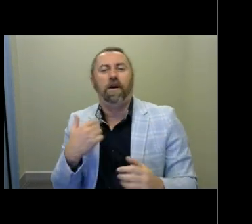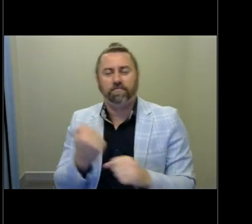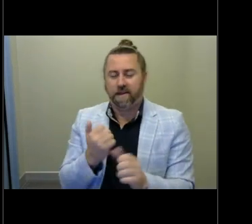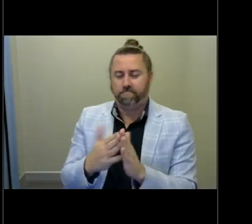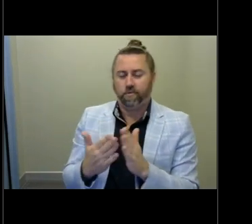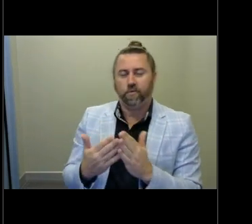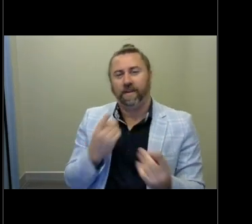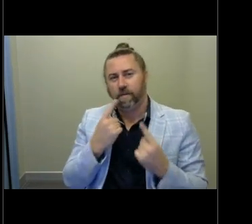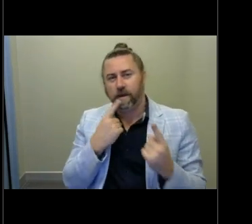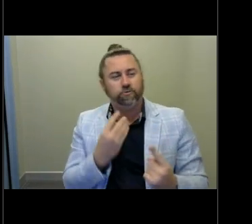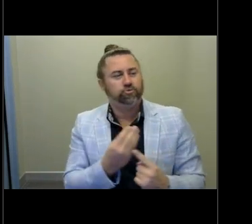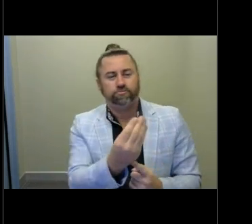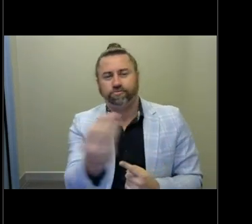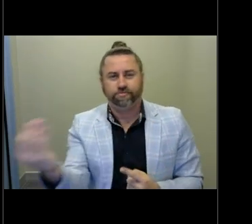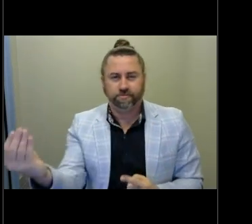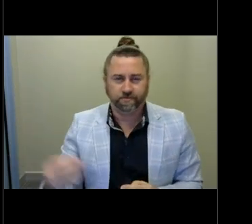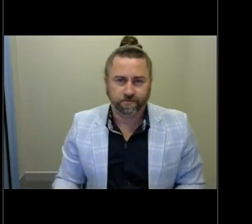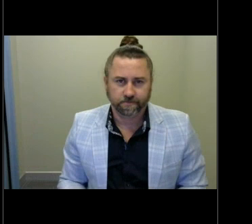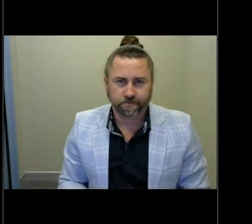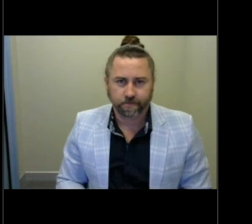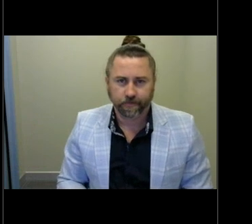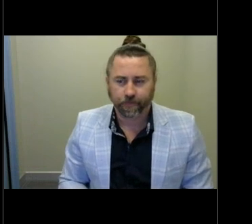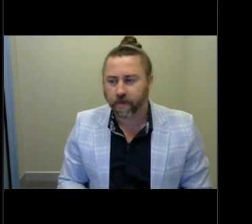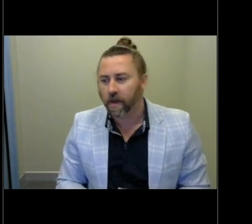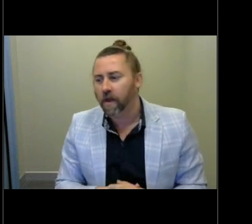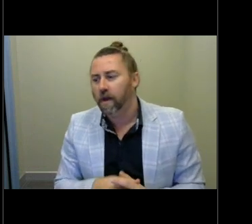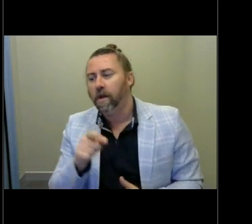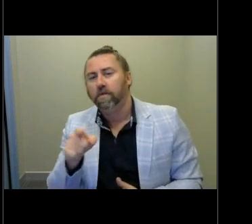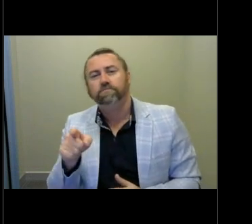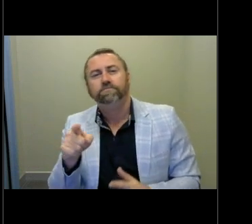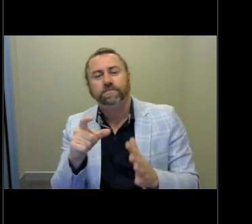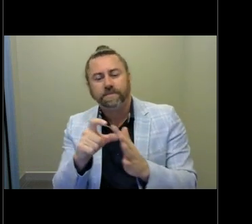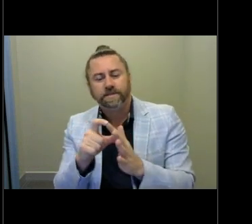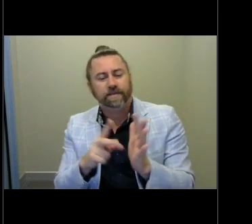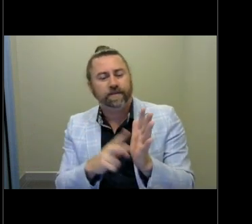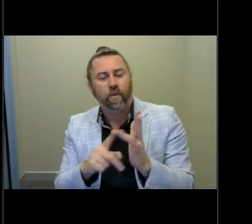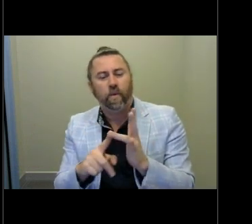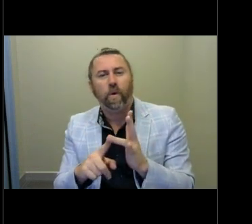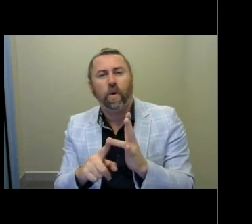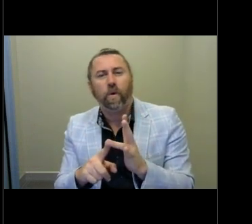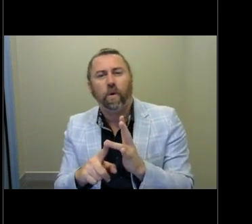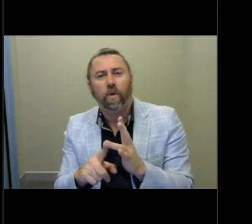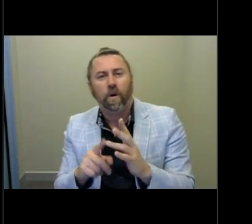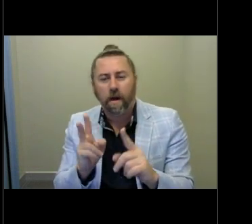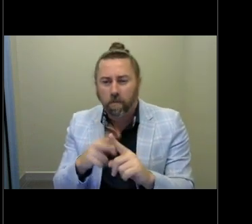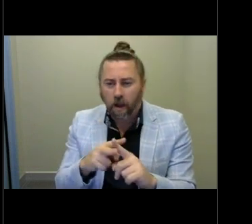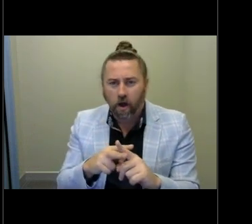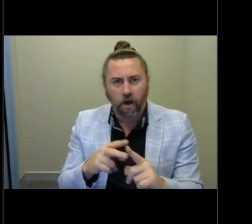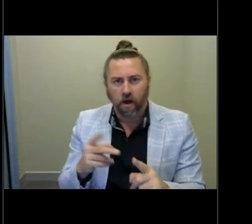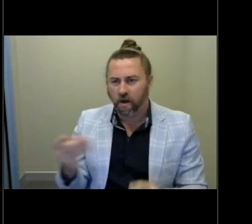The responding to a DVO application booklet is really handy if someone's been listed as